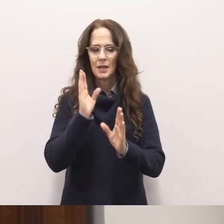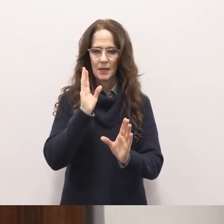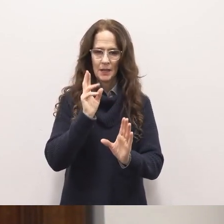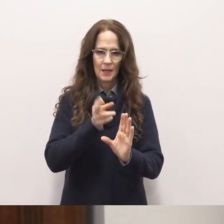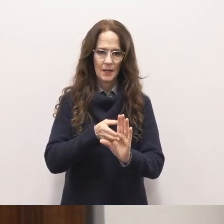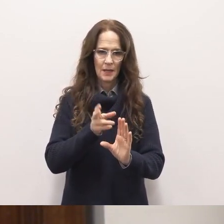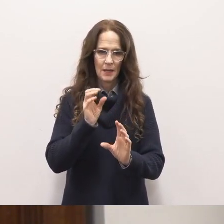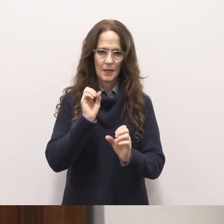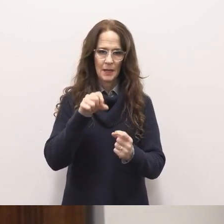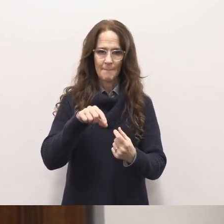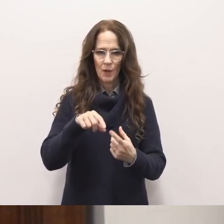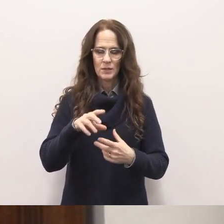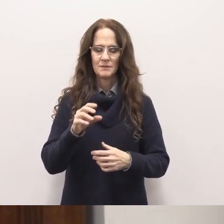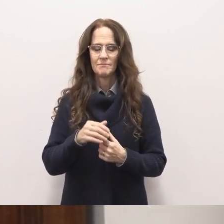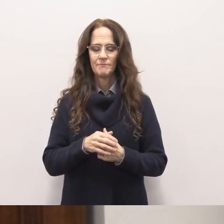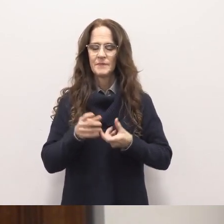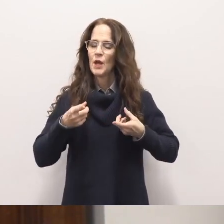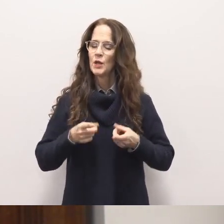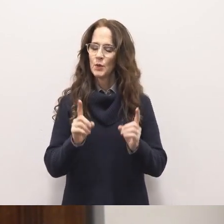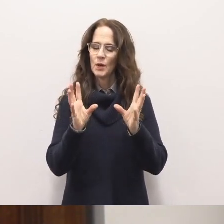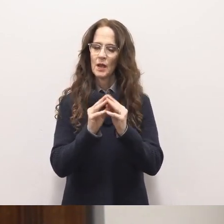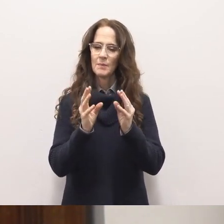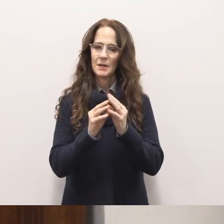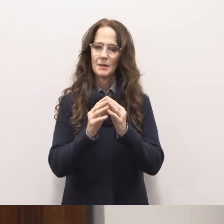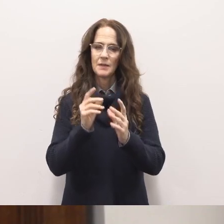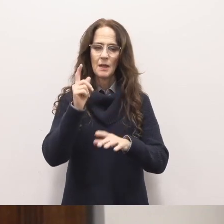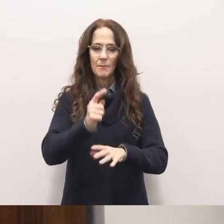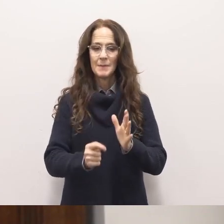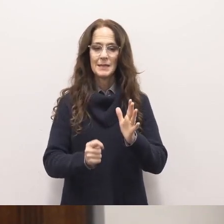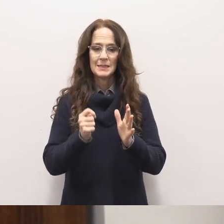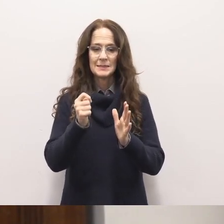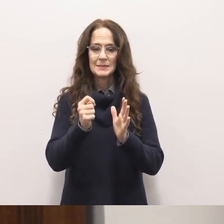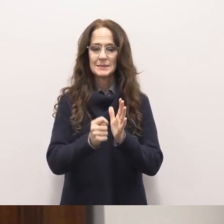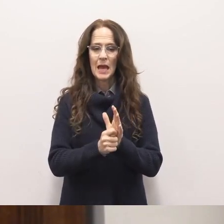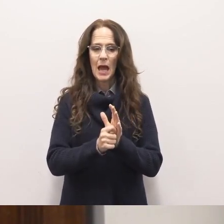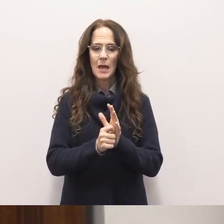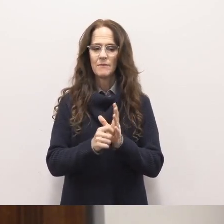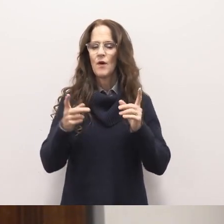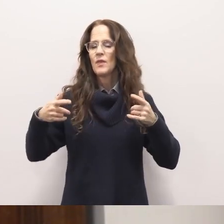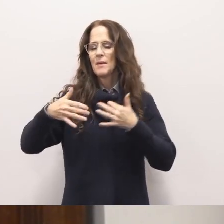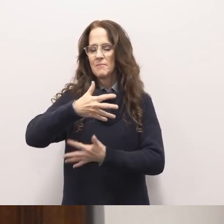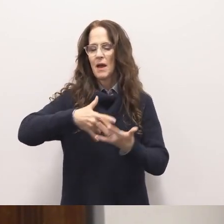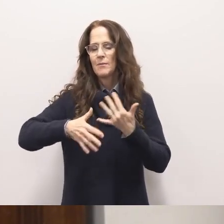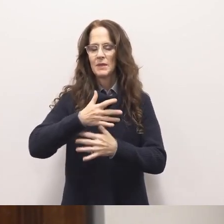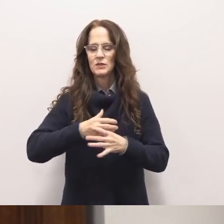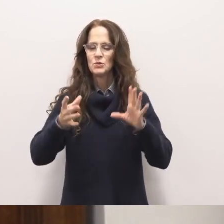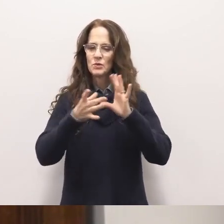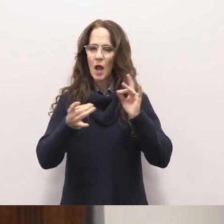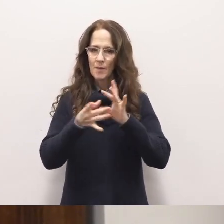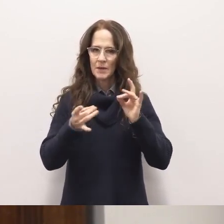During the meeting, there will be time for the public to comment on matters on the agenda and matters not on the agenda.